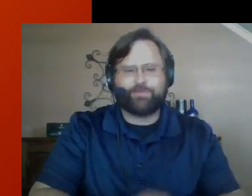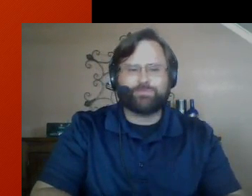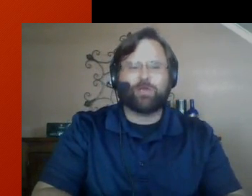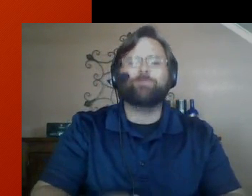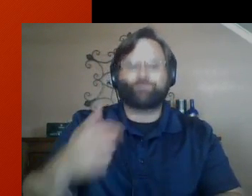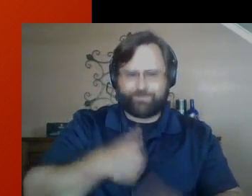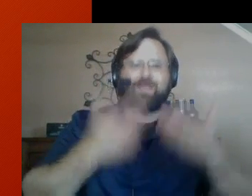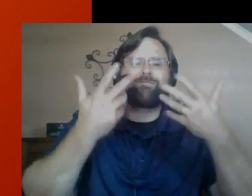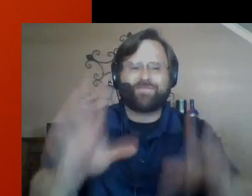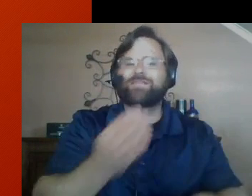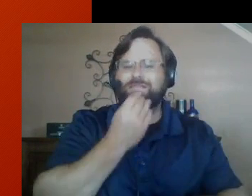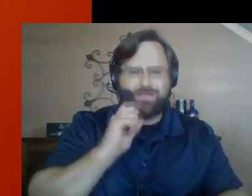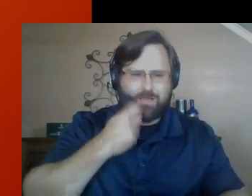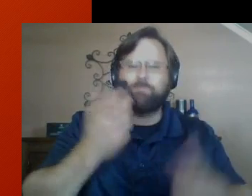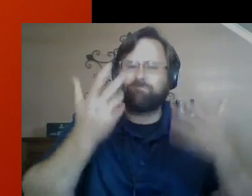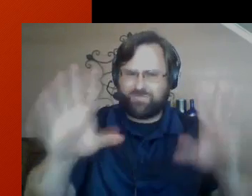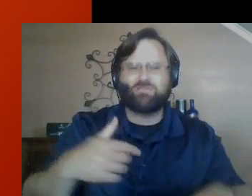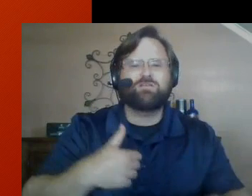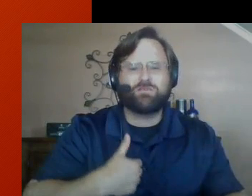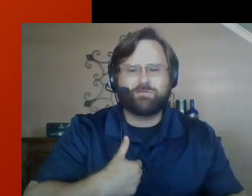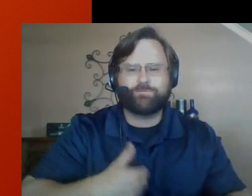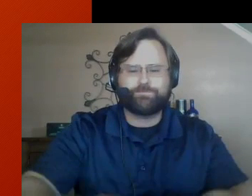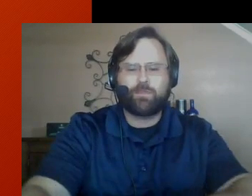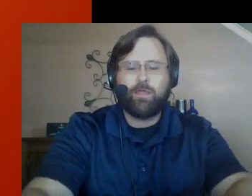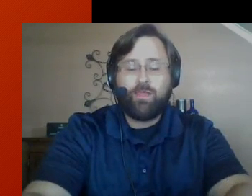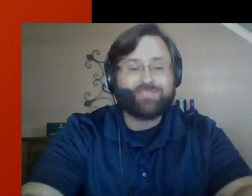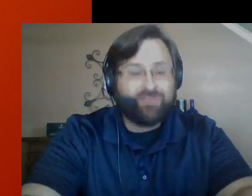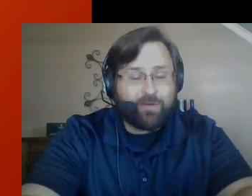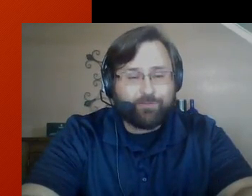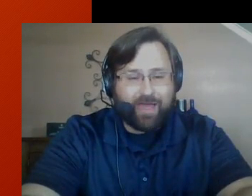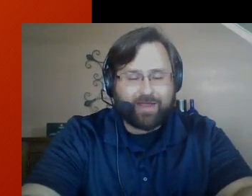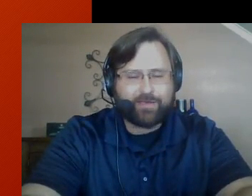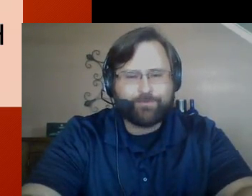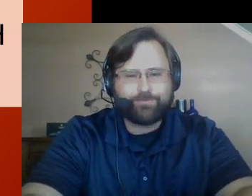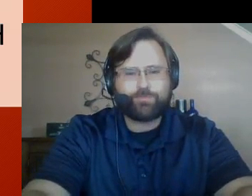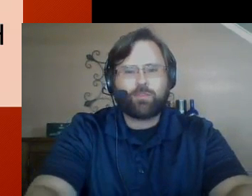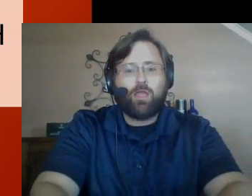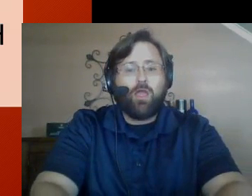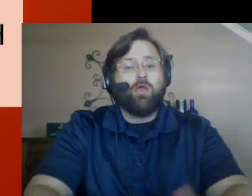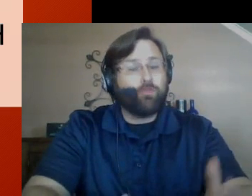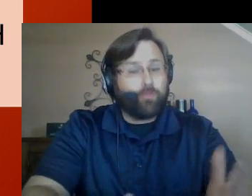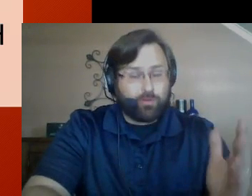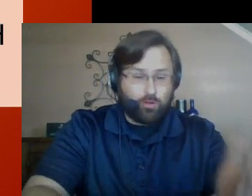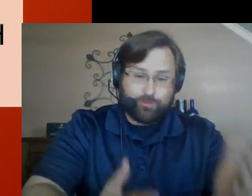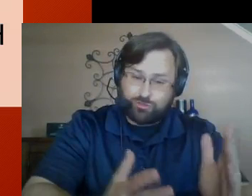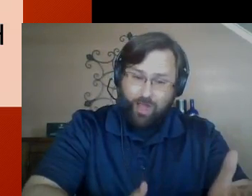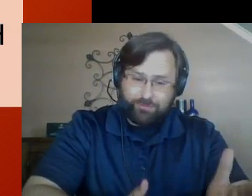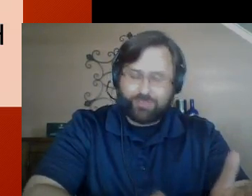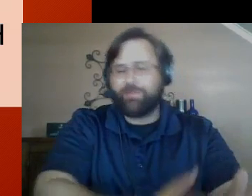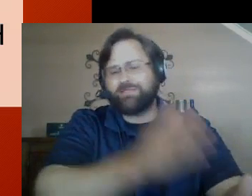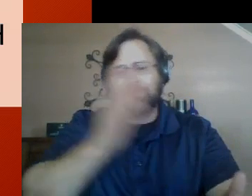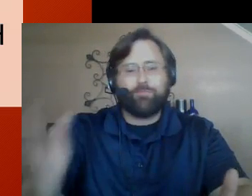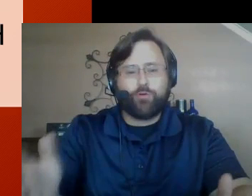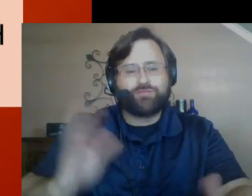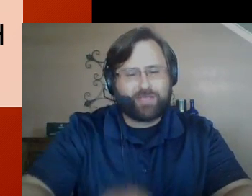so that's very emphatic the modal can also be dropped and simply moved to the